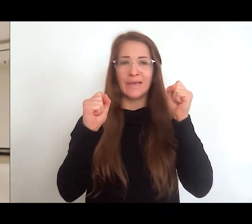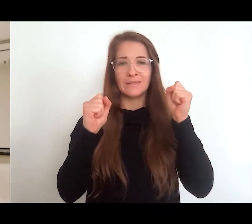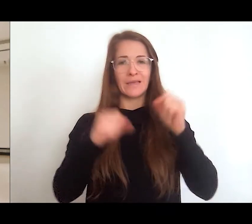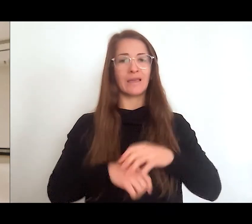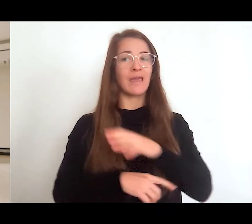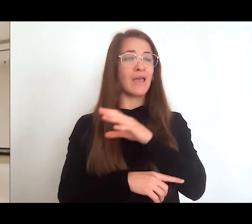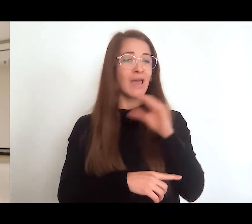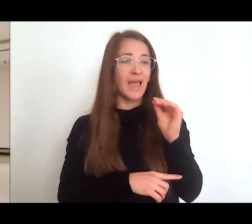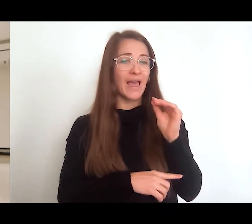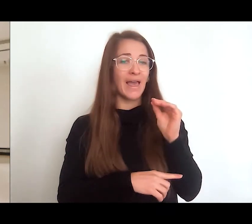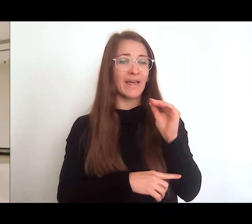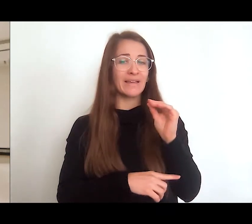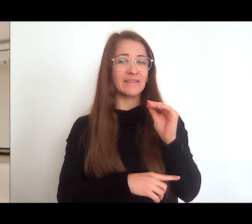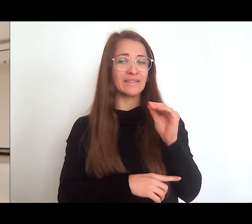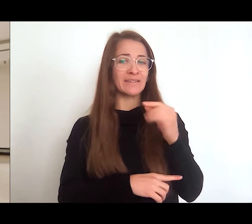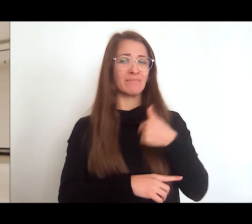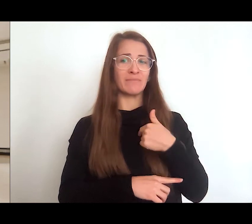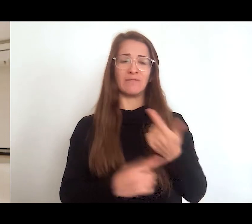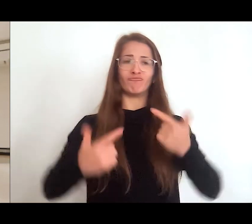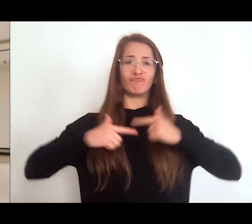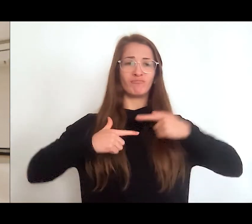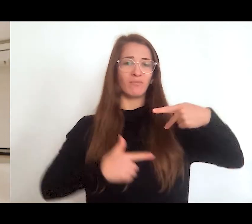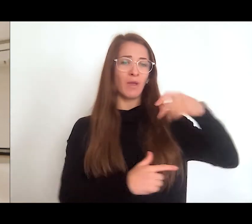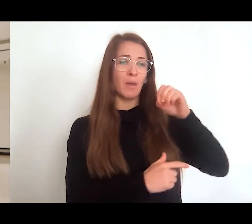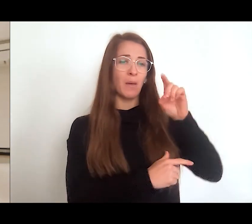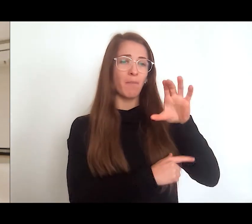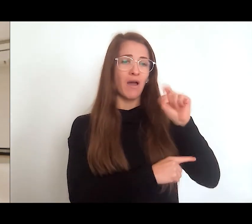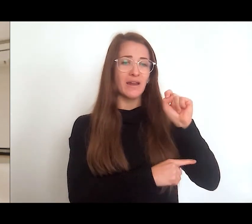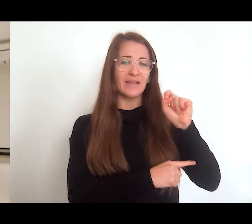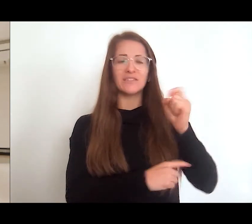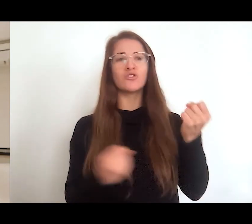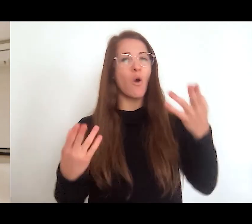TO THE EVOLUTION OF THE WORK WE HAVE DONE IS INCREDIBLE.